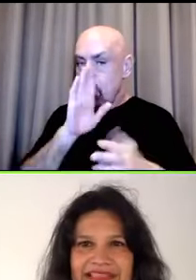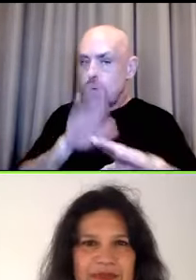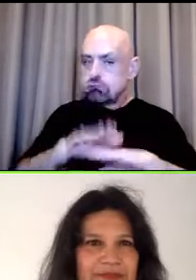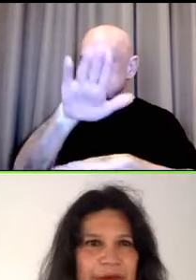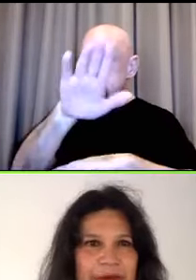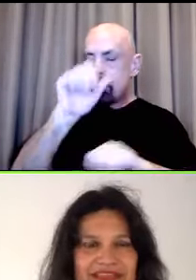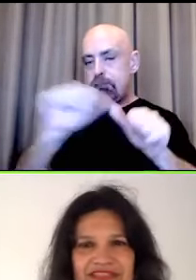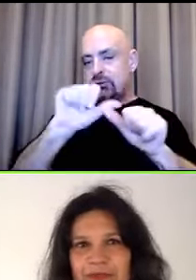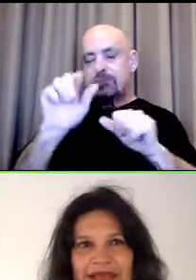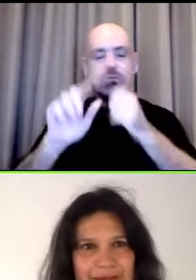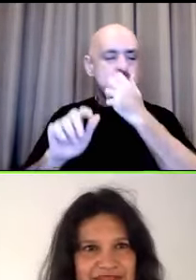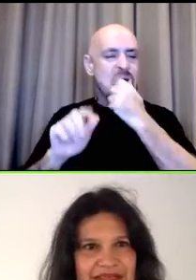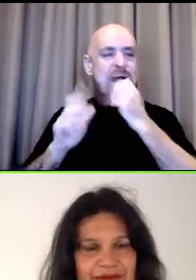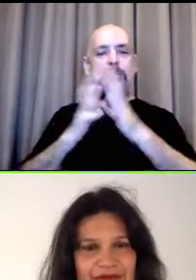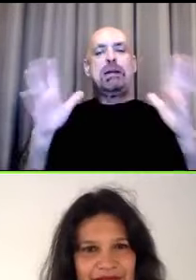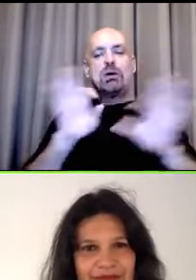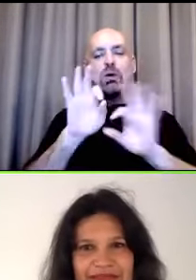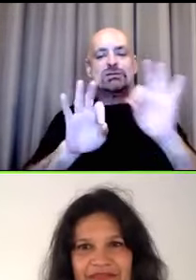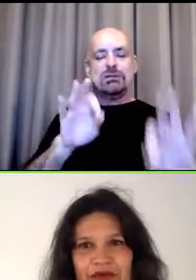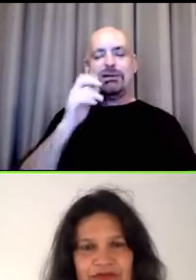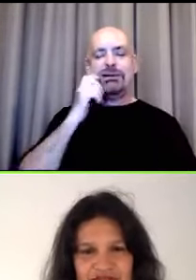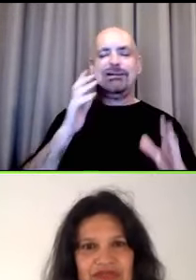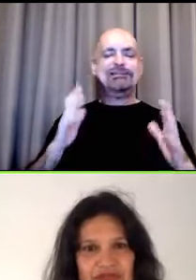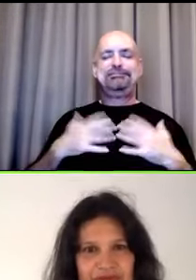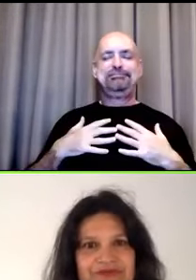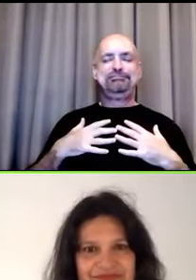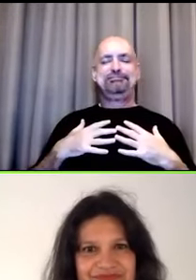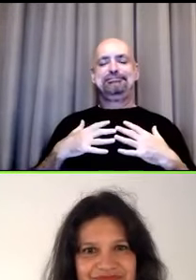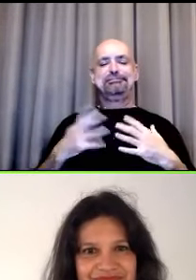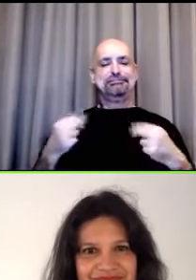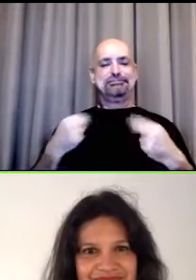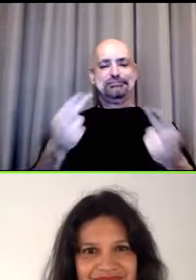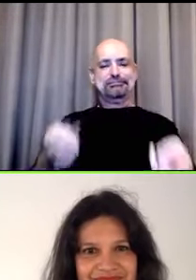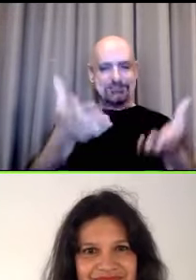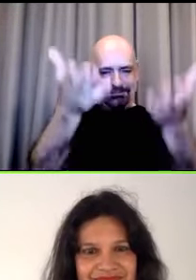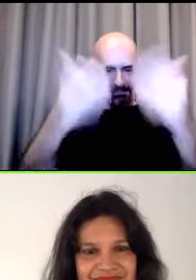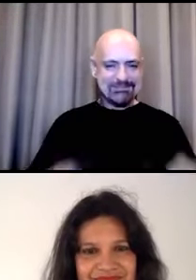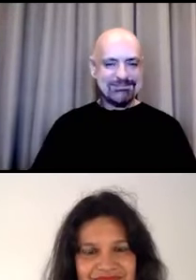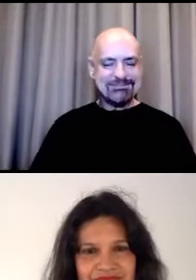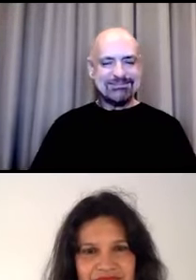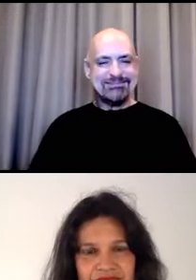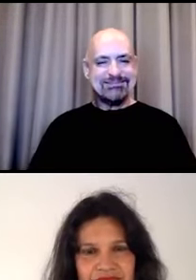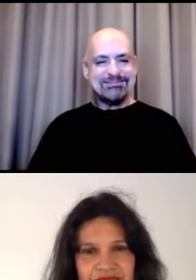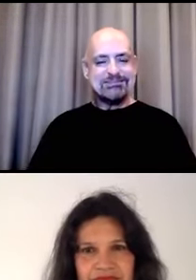bear with me I will take a few of the questions.